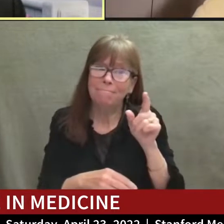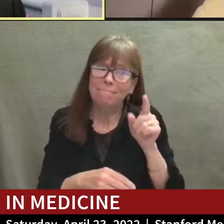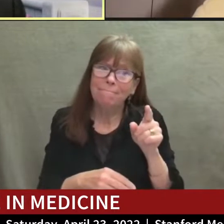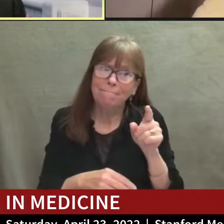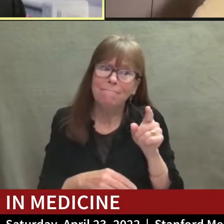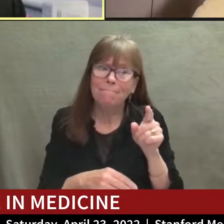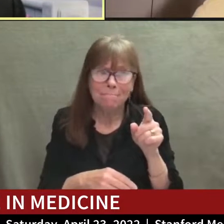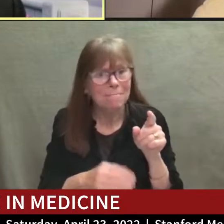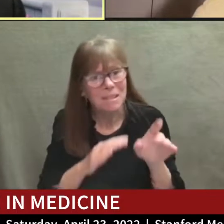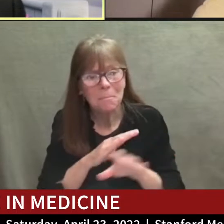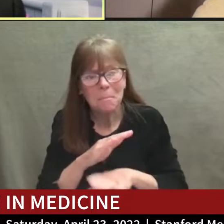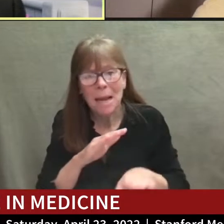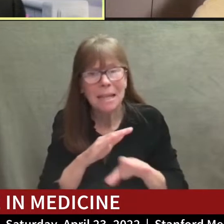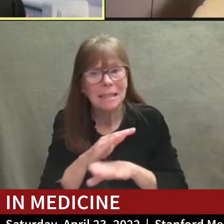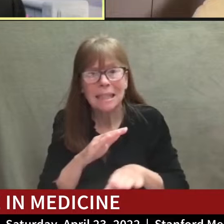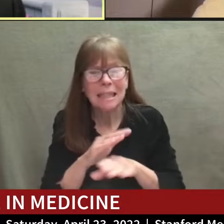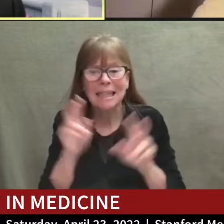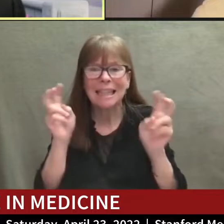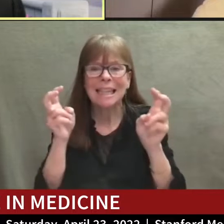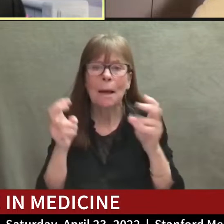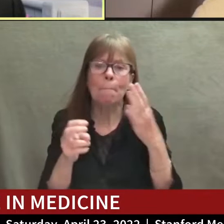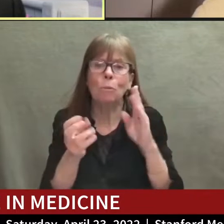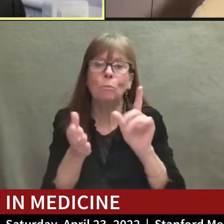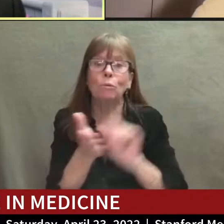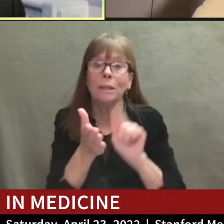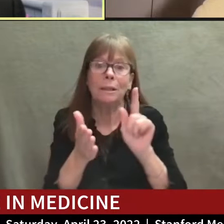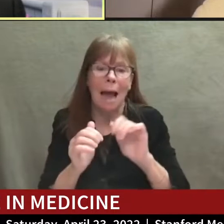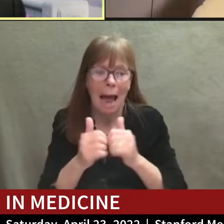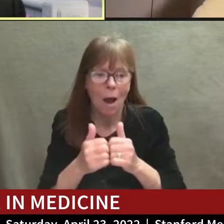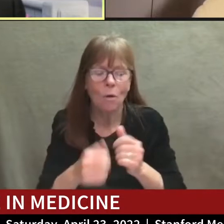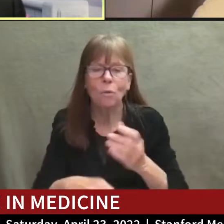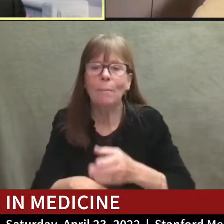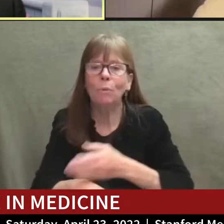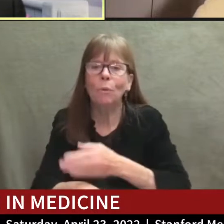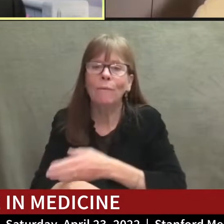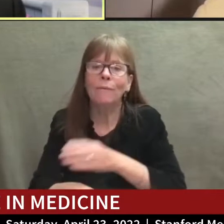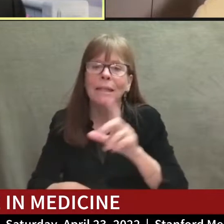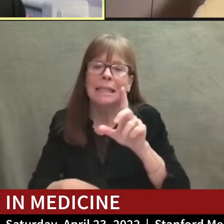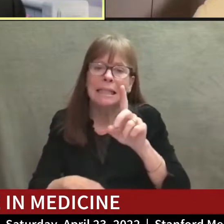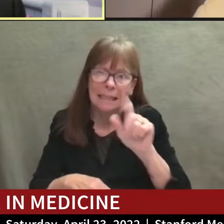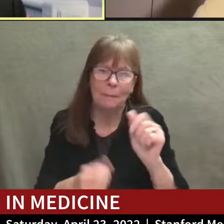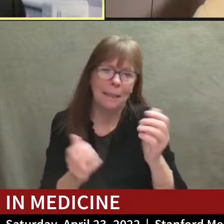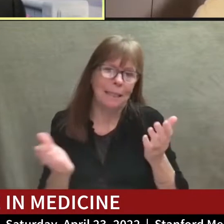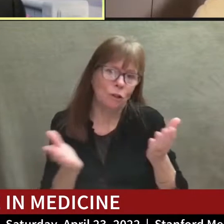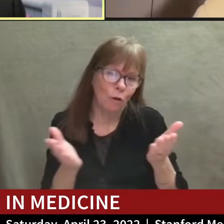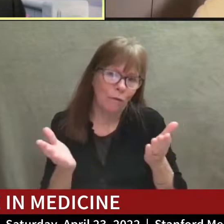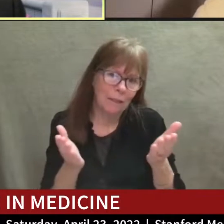basically a blueprint for how to improve disability services and disability culture